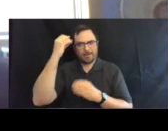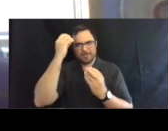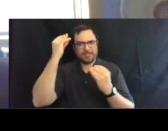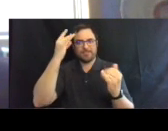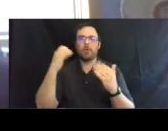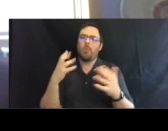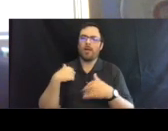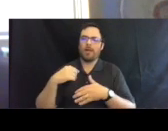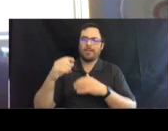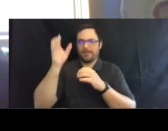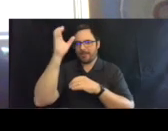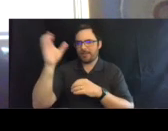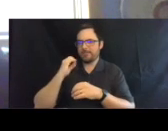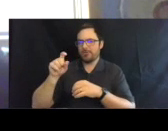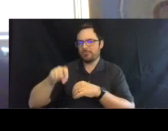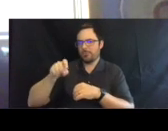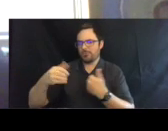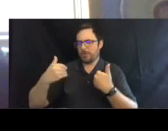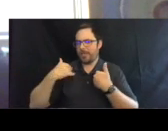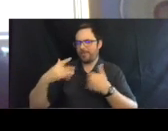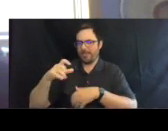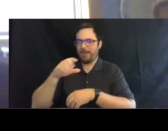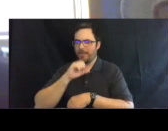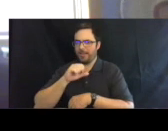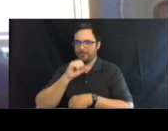be doing at this age language what's typical language and